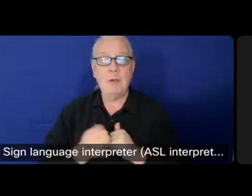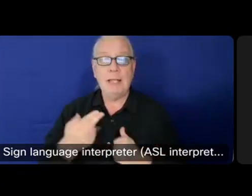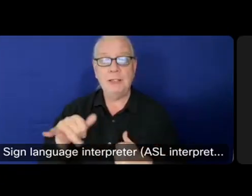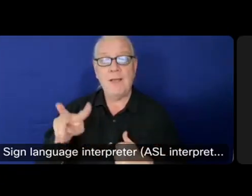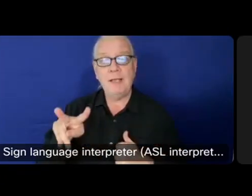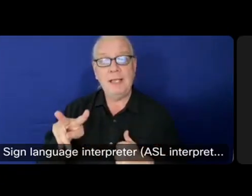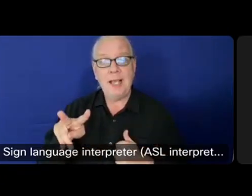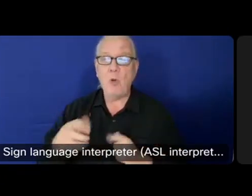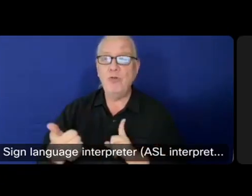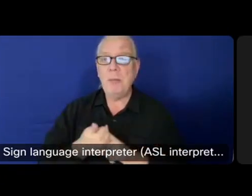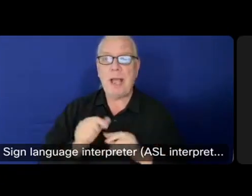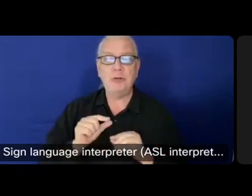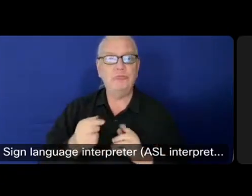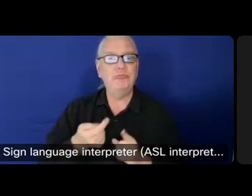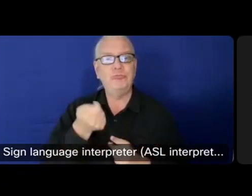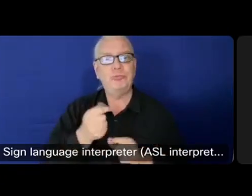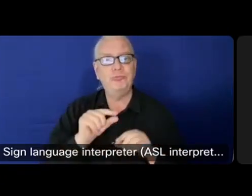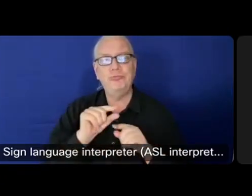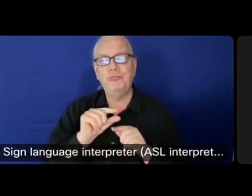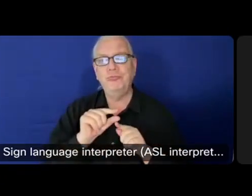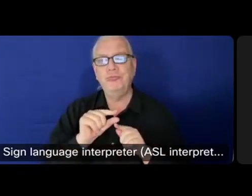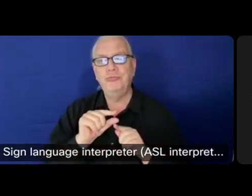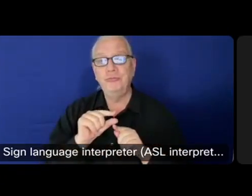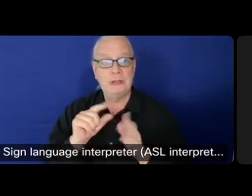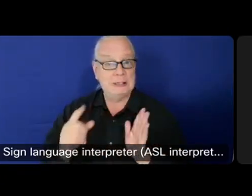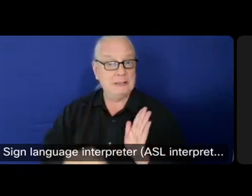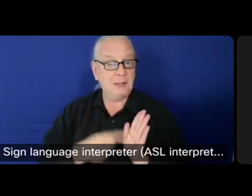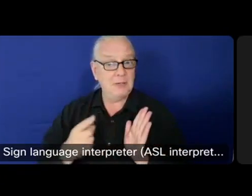are other times life with HIV is as thick as a mattress, right?